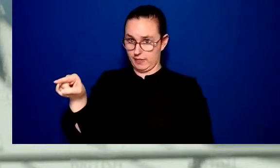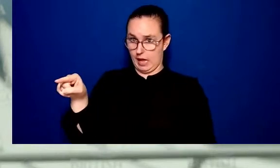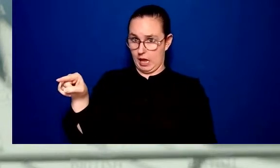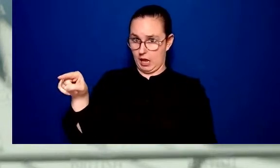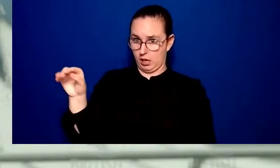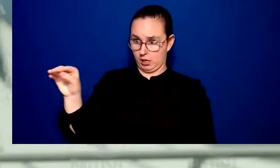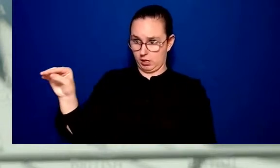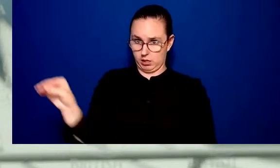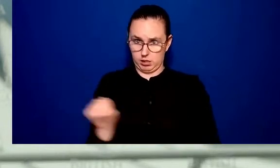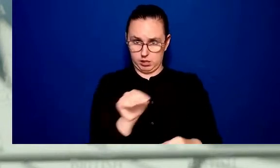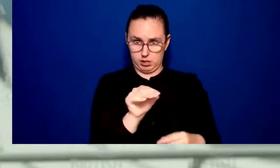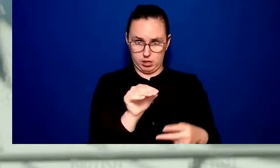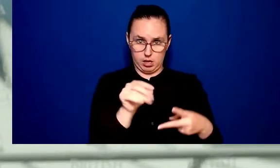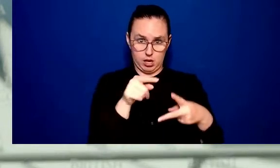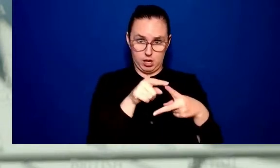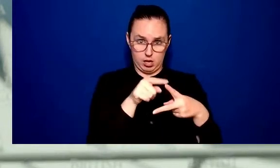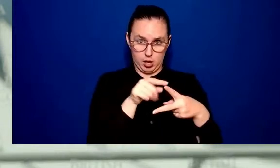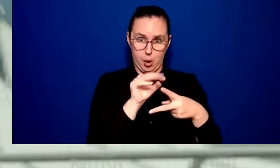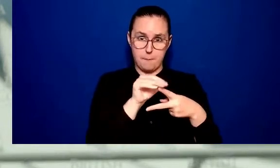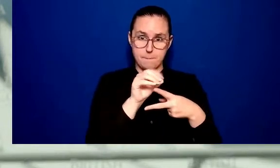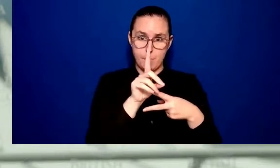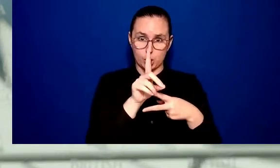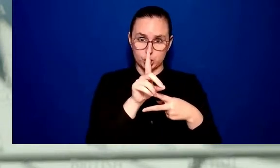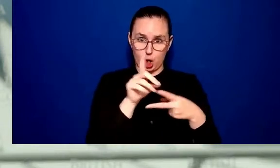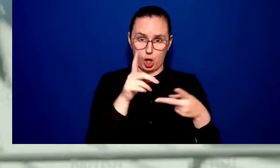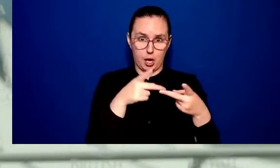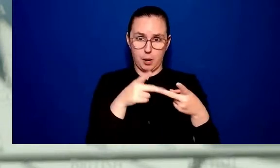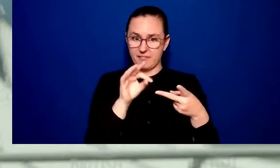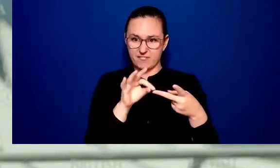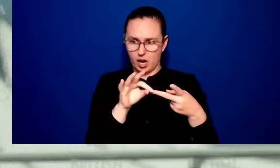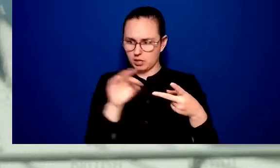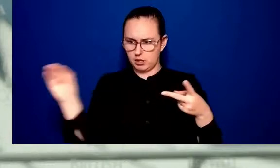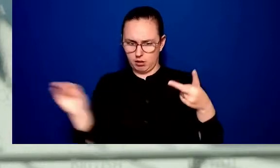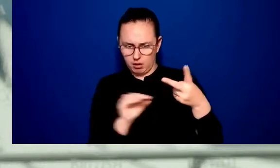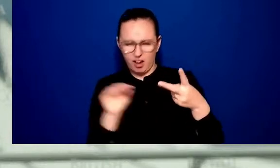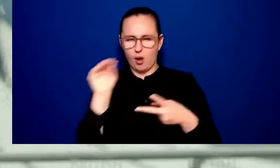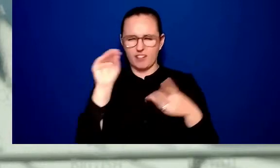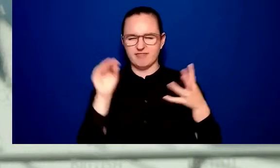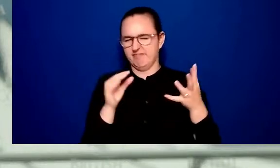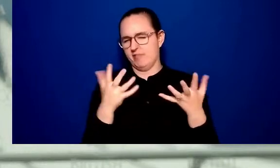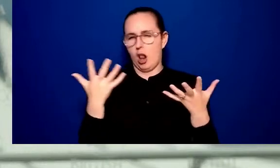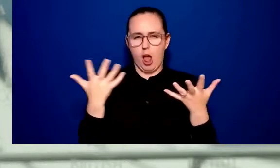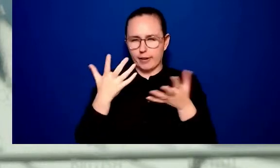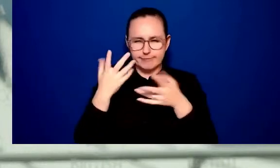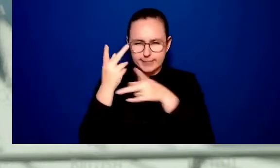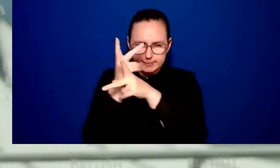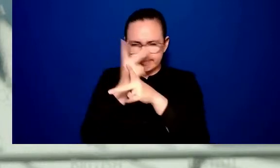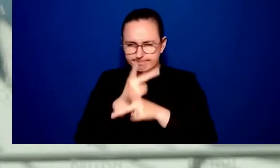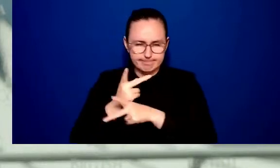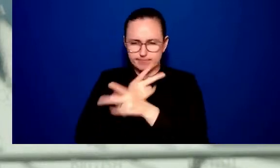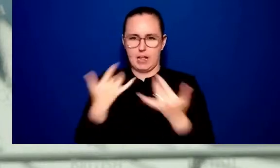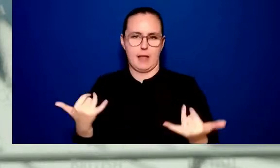also think globally this is really important. We don't want